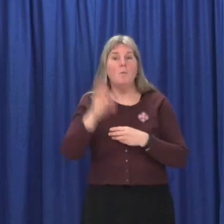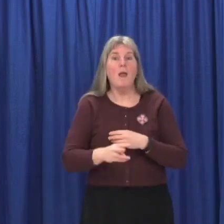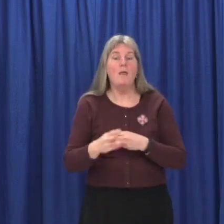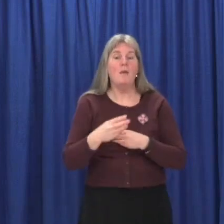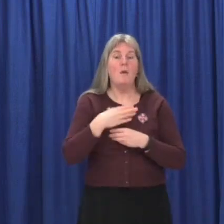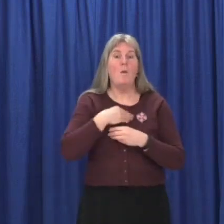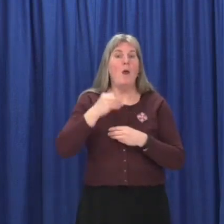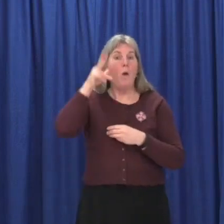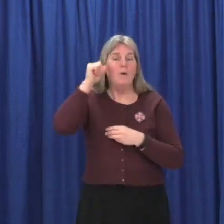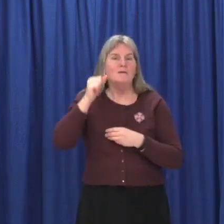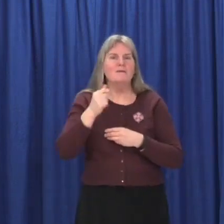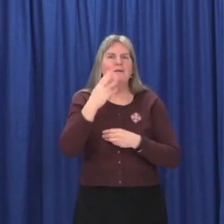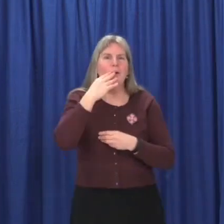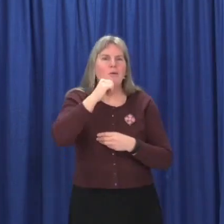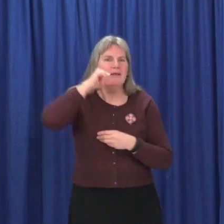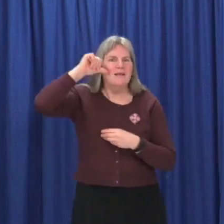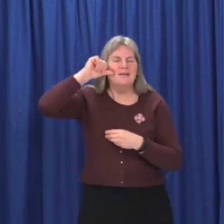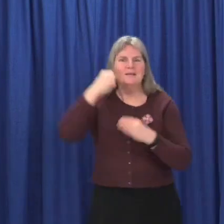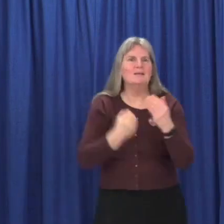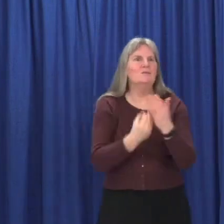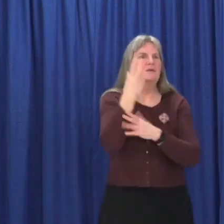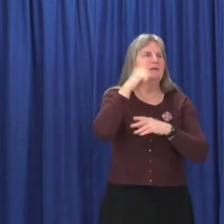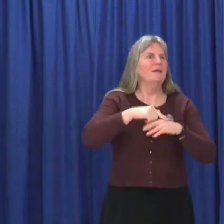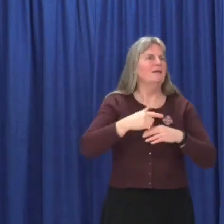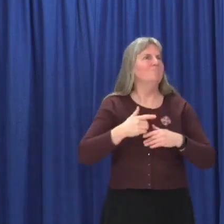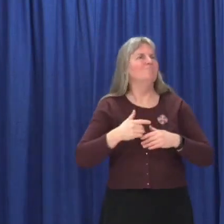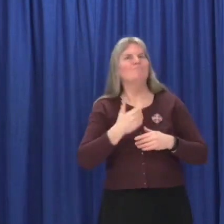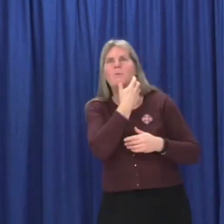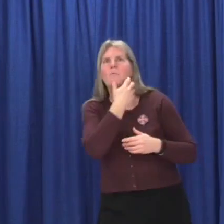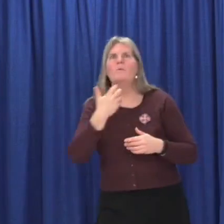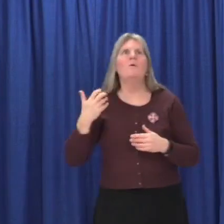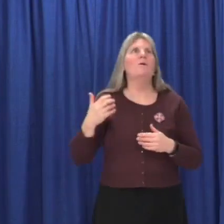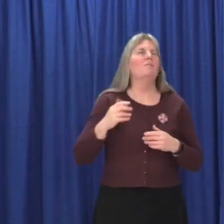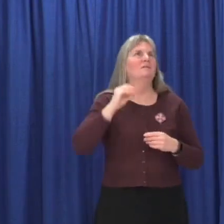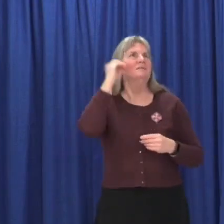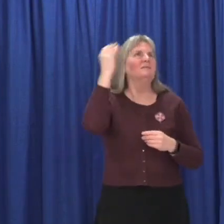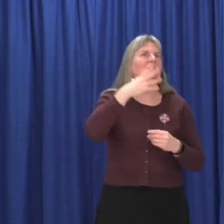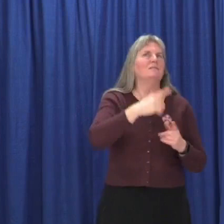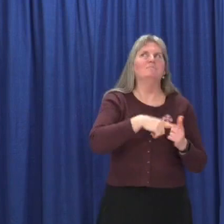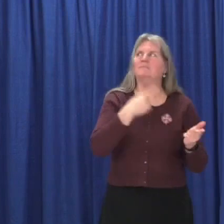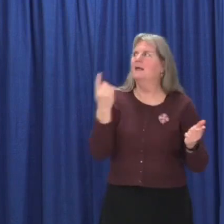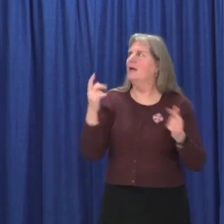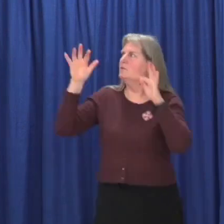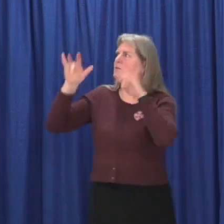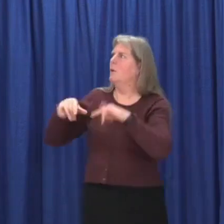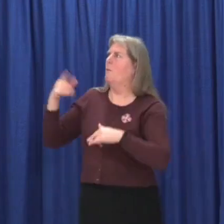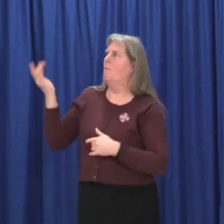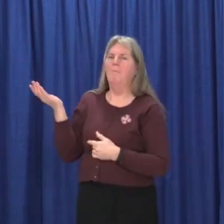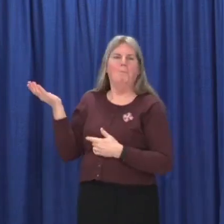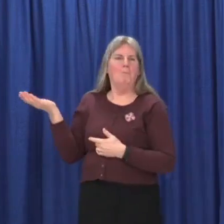was coming, maybe spring was here. But today, there's snow falling from the sky. It's a bit like that.